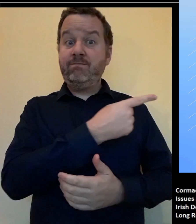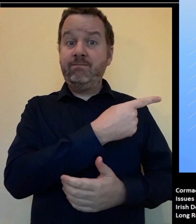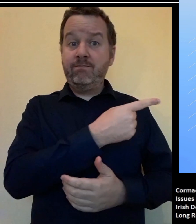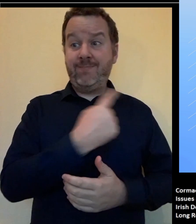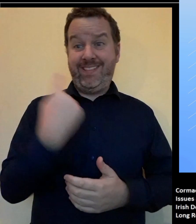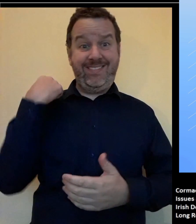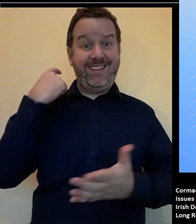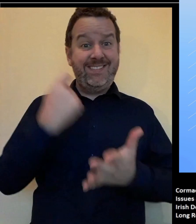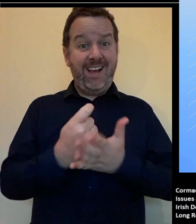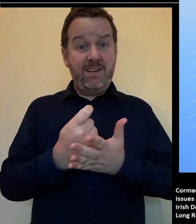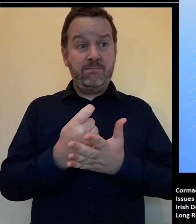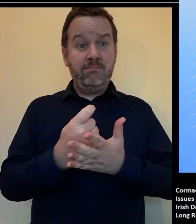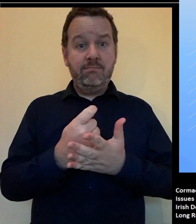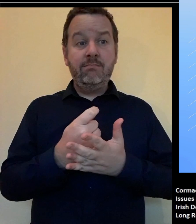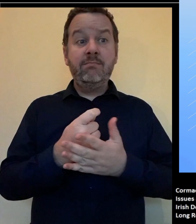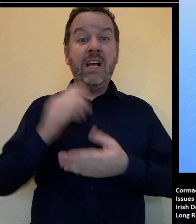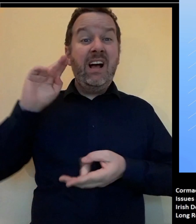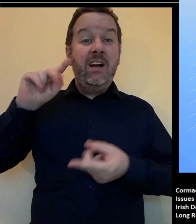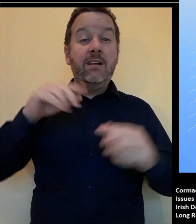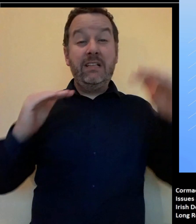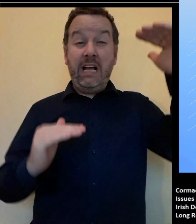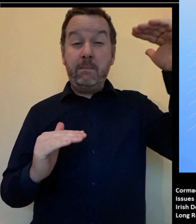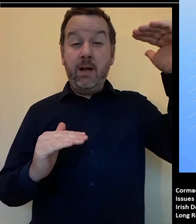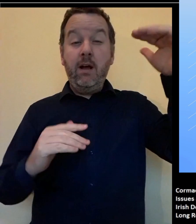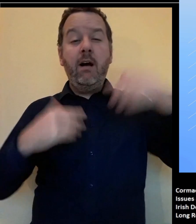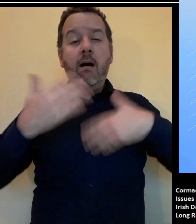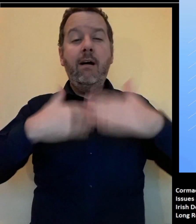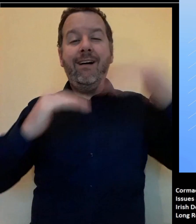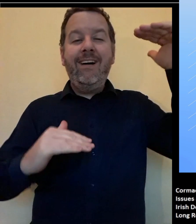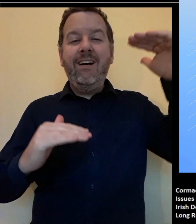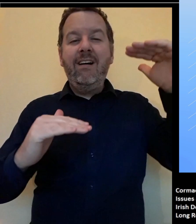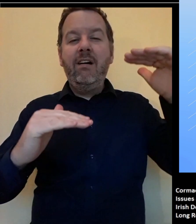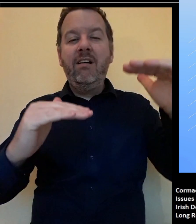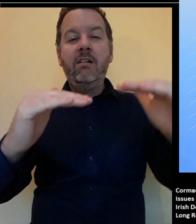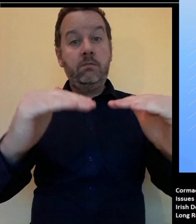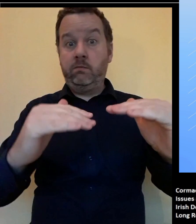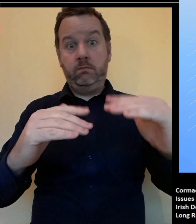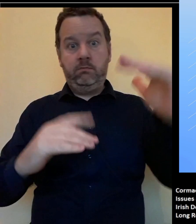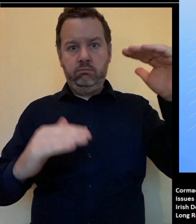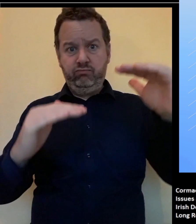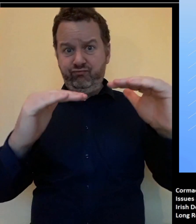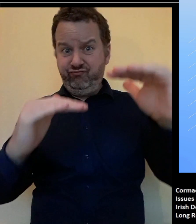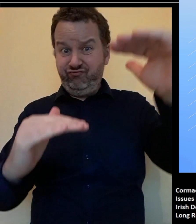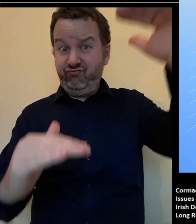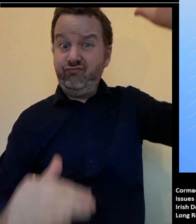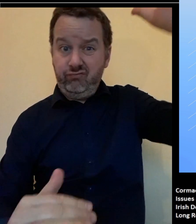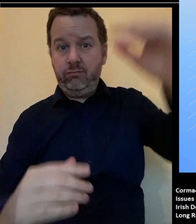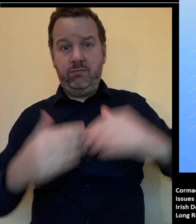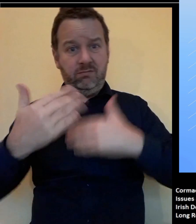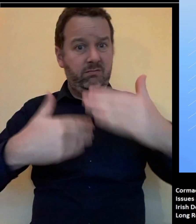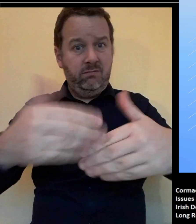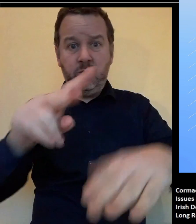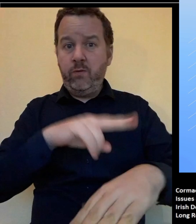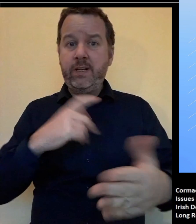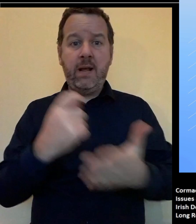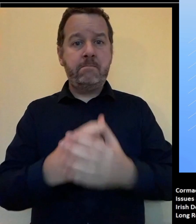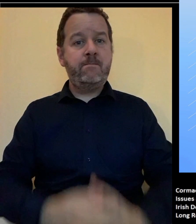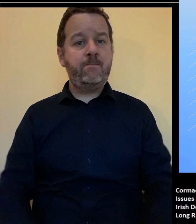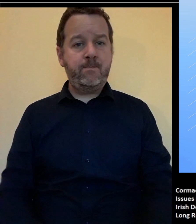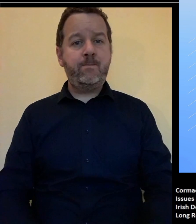this became more, and not less, pronounced.